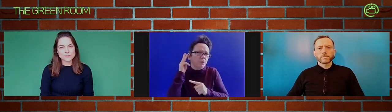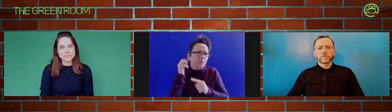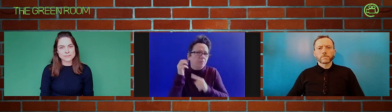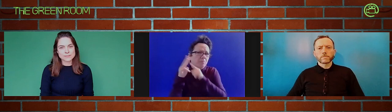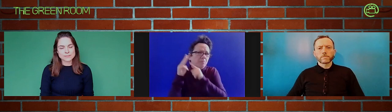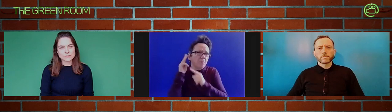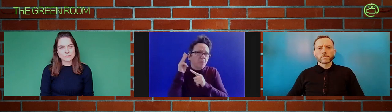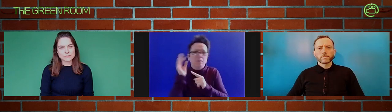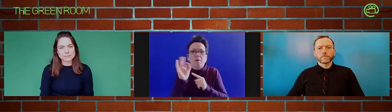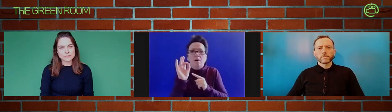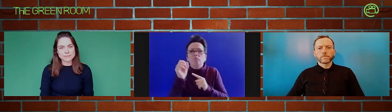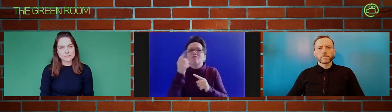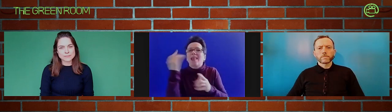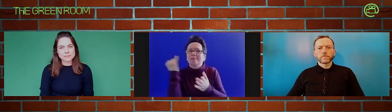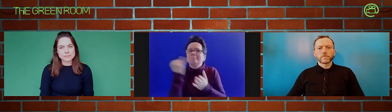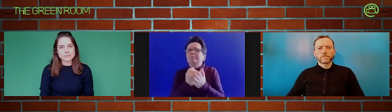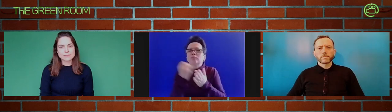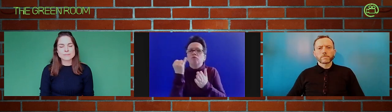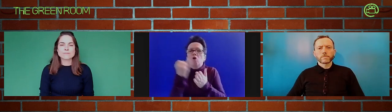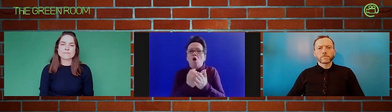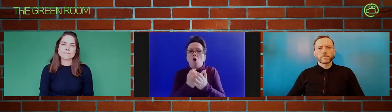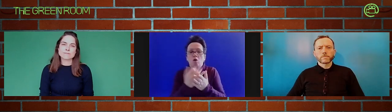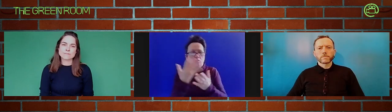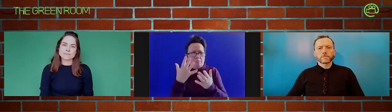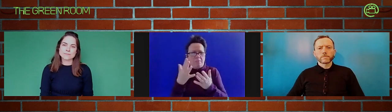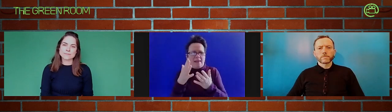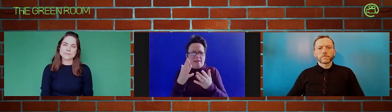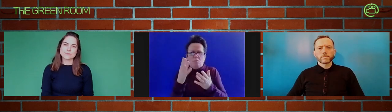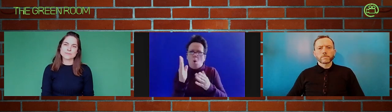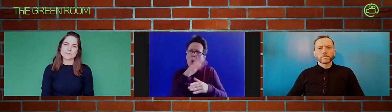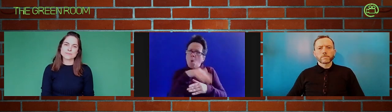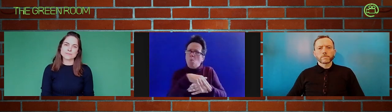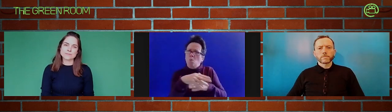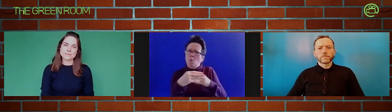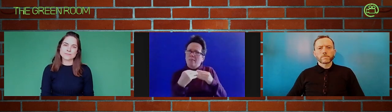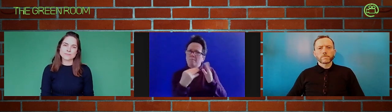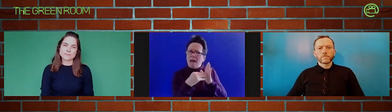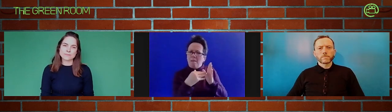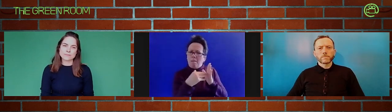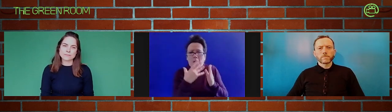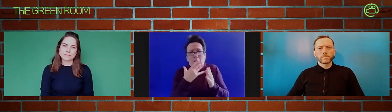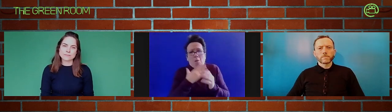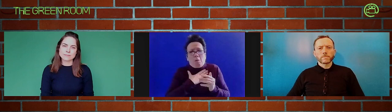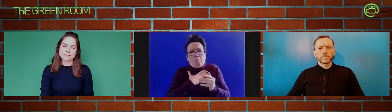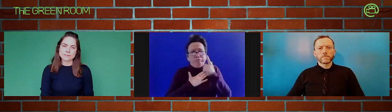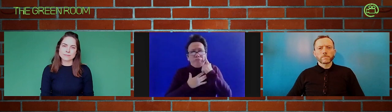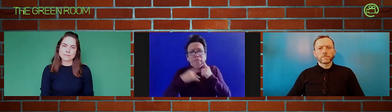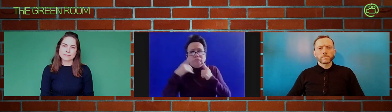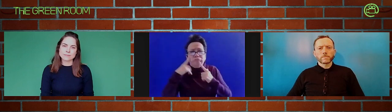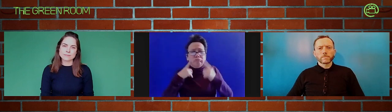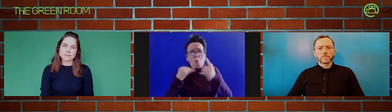I remember walking back with her and I was just I was in tears and I was like 'Is there something wrong with me mum?' and she was like, 'Well I don't know'.